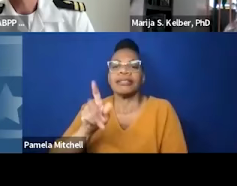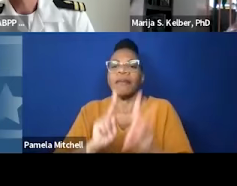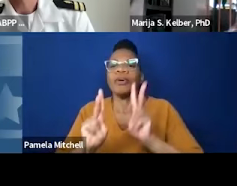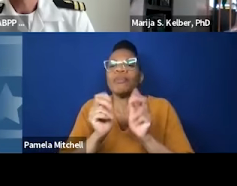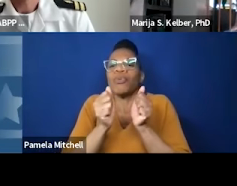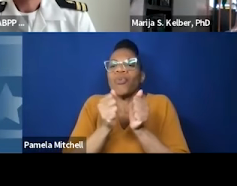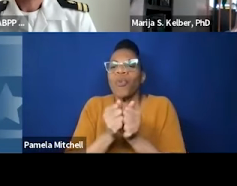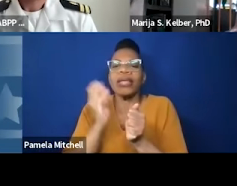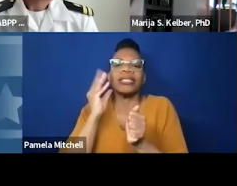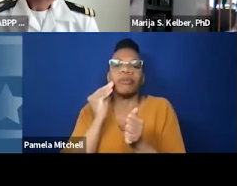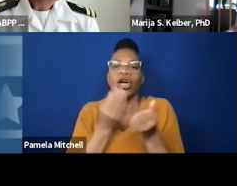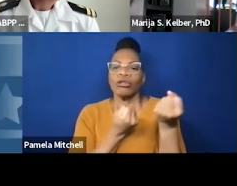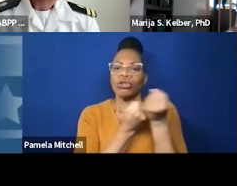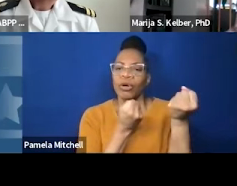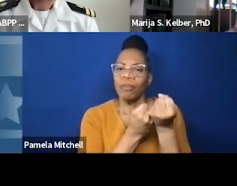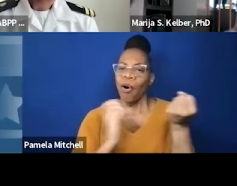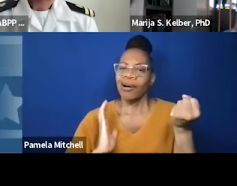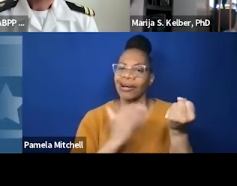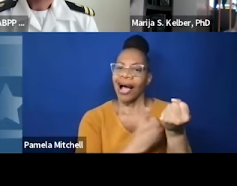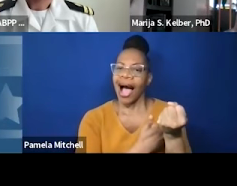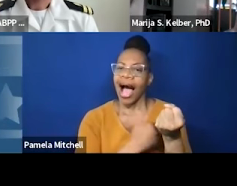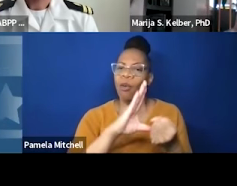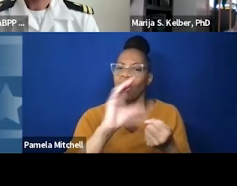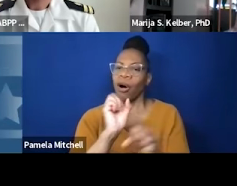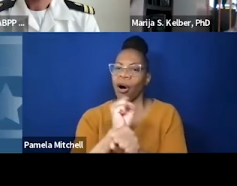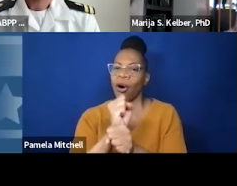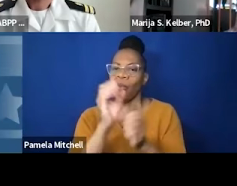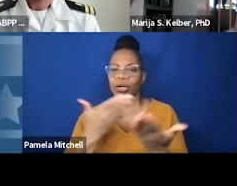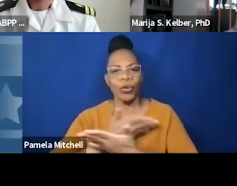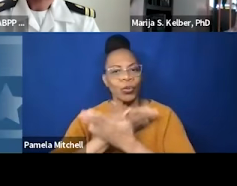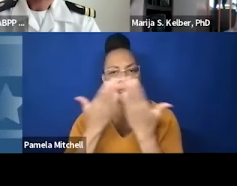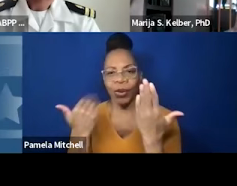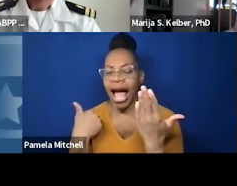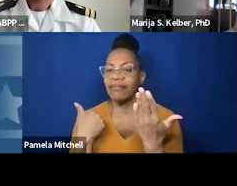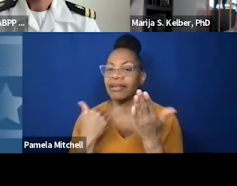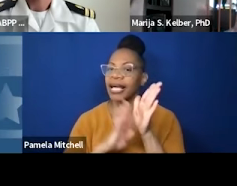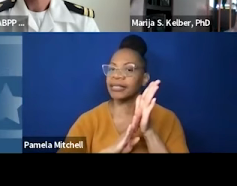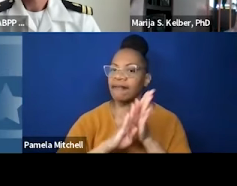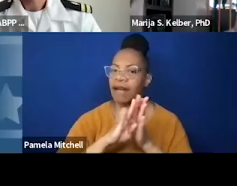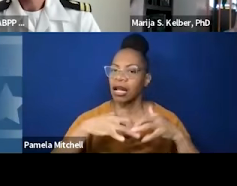to support our clinical colleagues who don't have lived experience in developing some of that cultural responsivity.